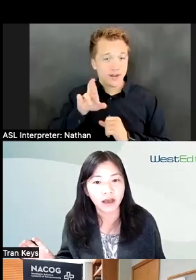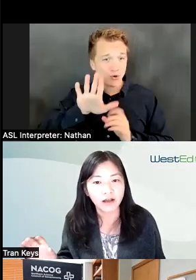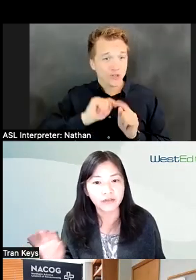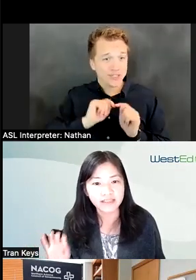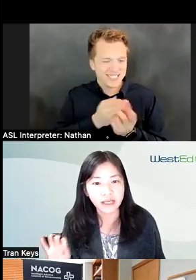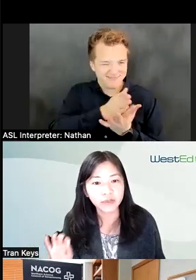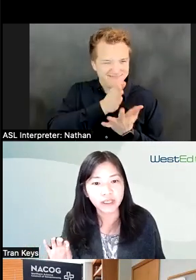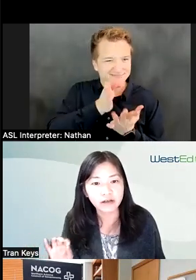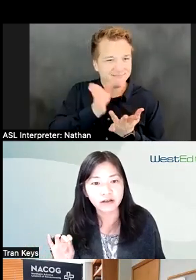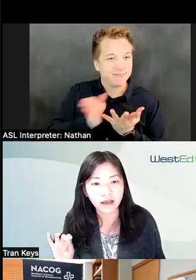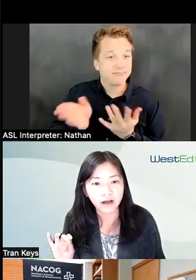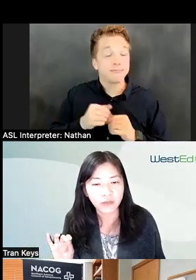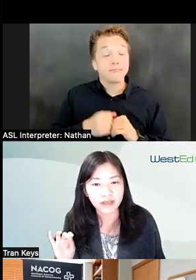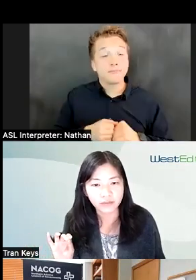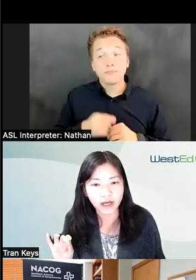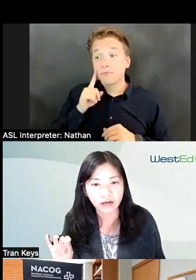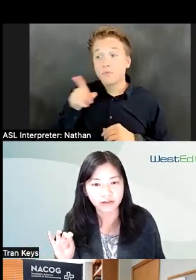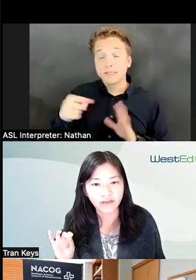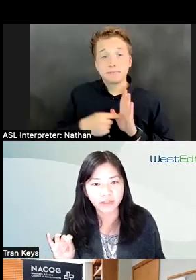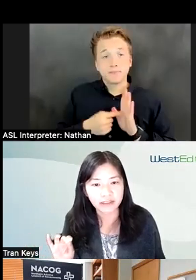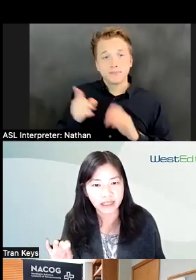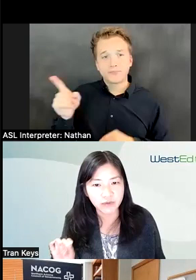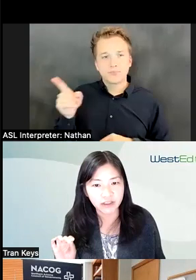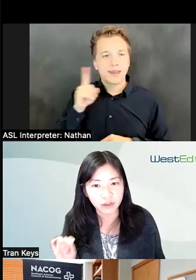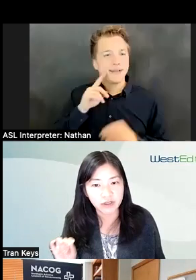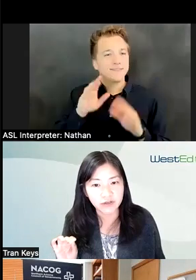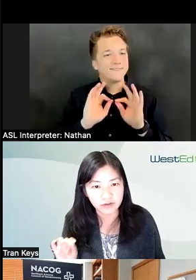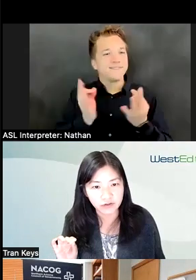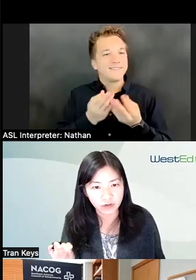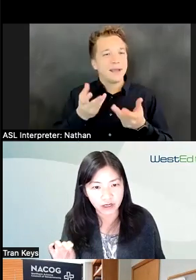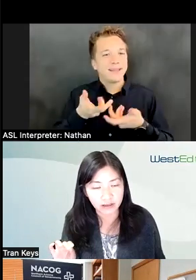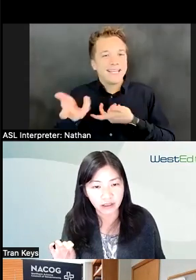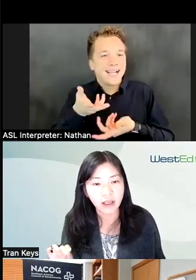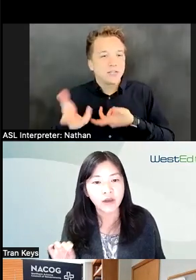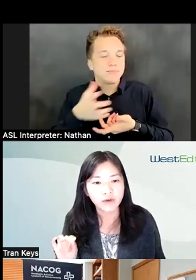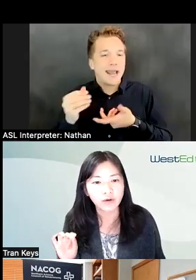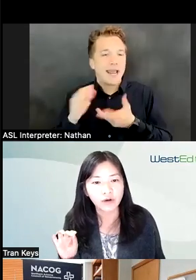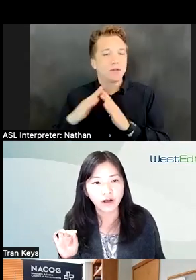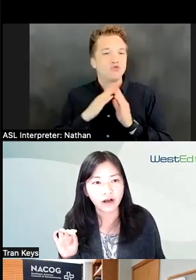The example here is about the family engagement and community services strand.